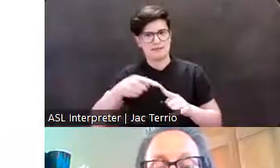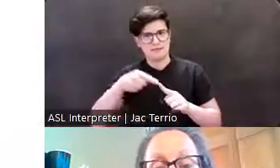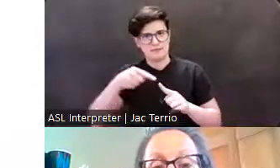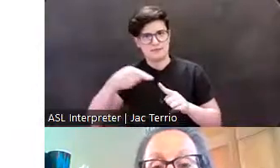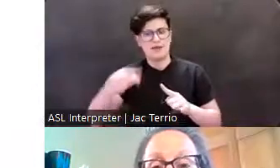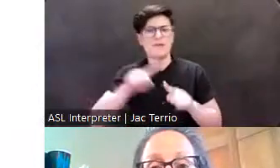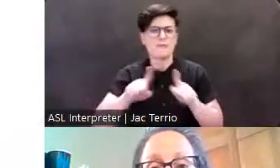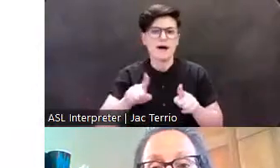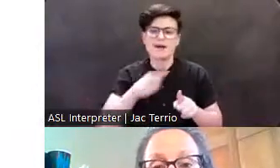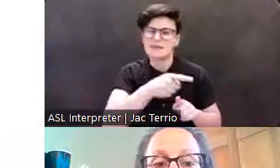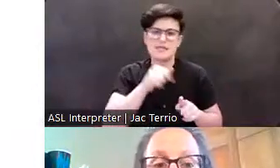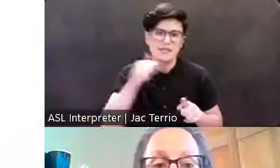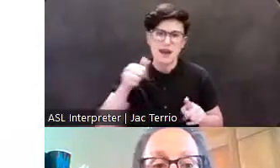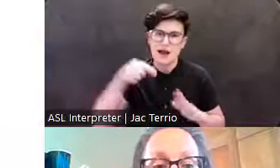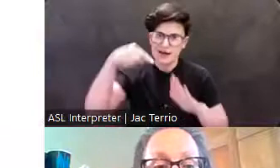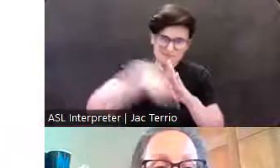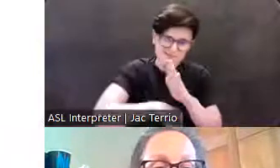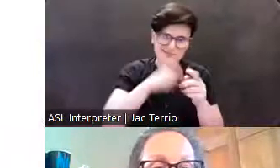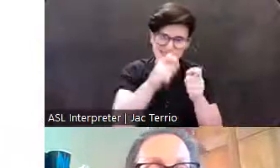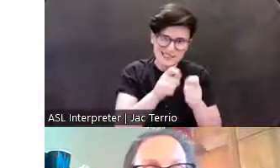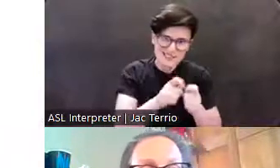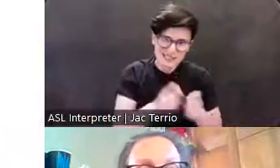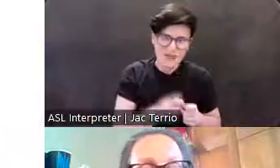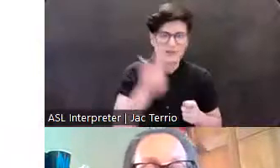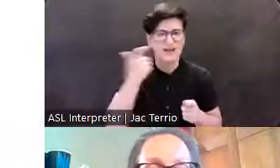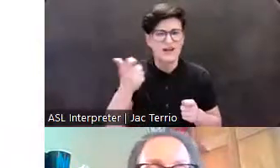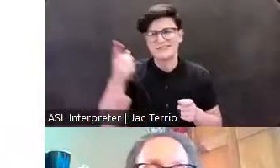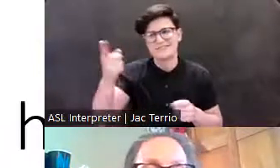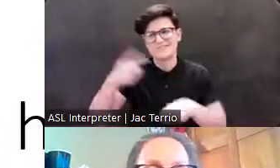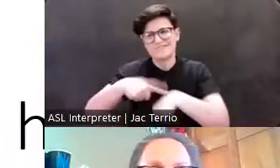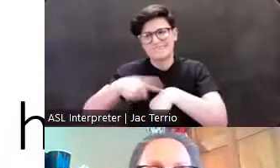overview simply due to lack of time. Next slide.